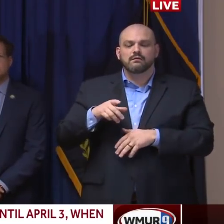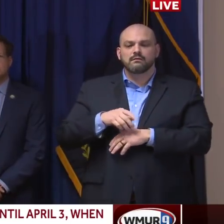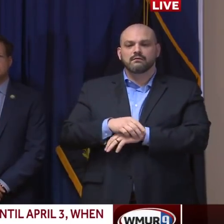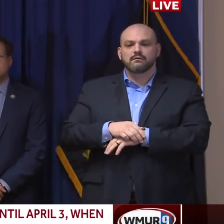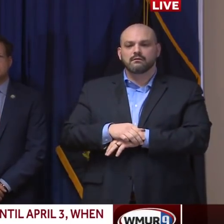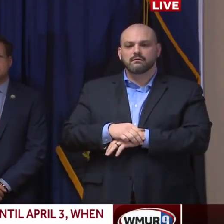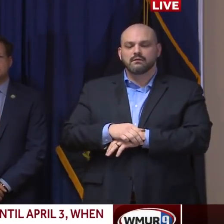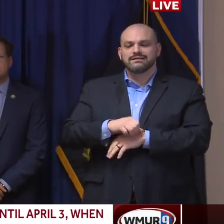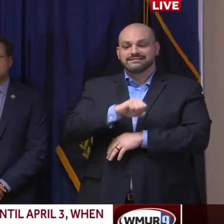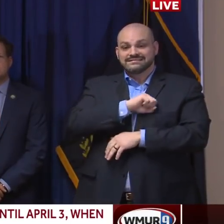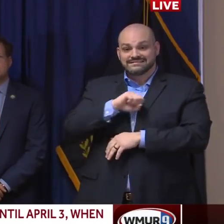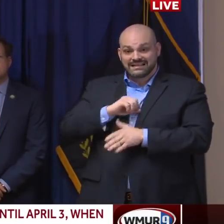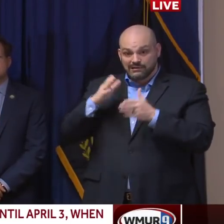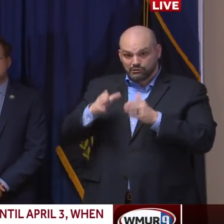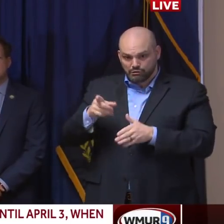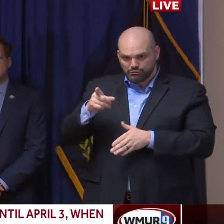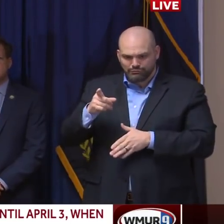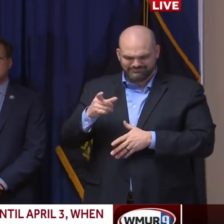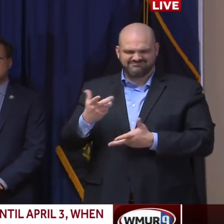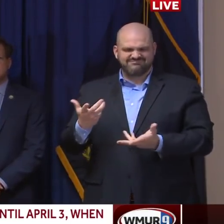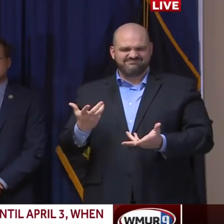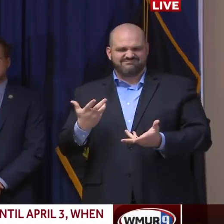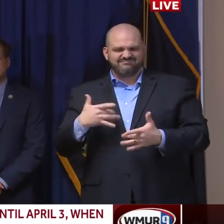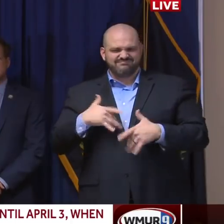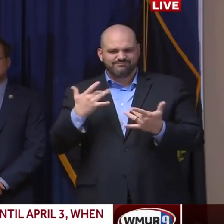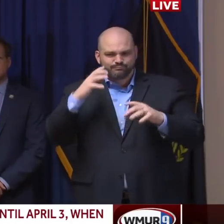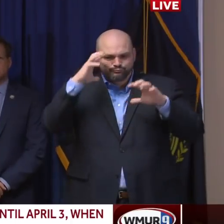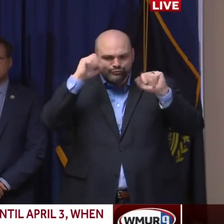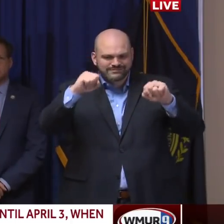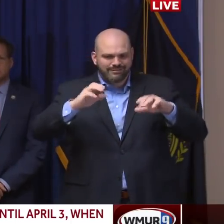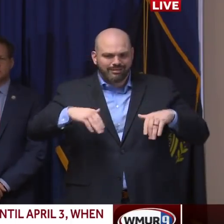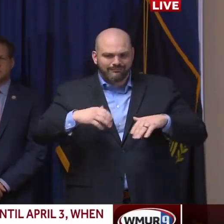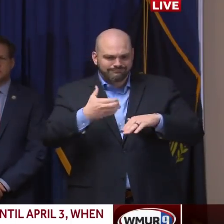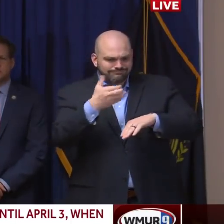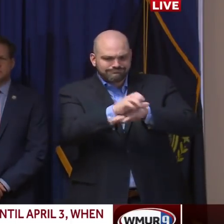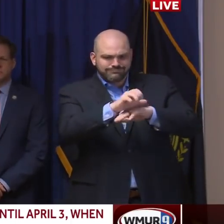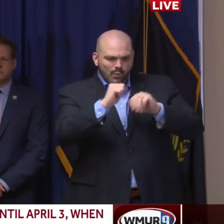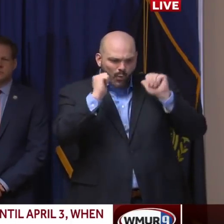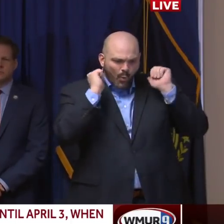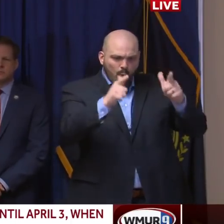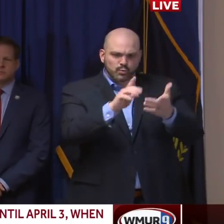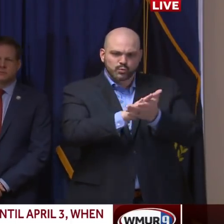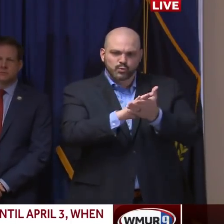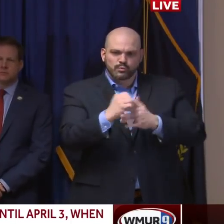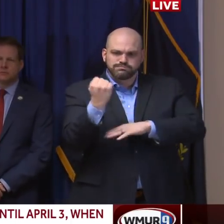SOMEONE HAS SAID HE IS MET THE PRESIDENT HAS NOT ORDERED A CHECK OUT OF THE SCHOOLS.